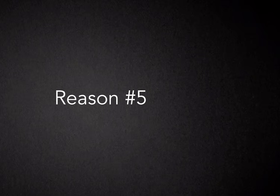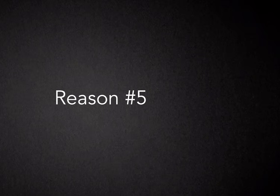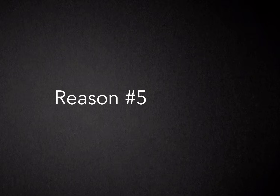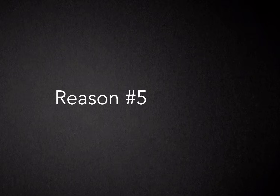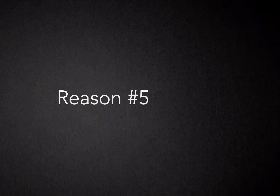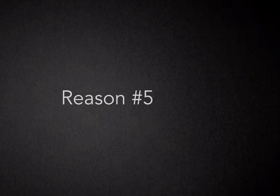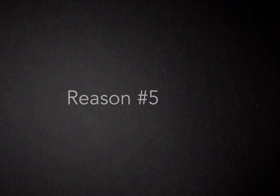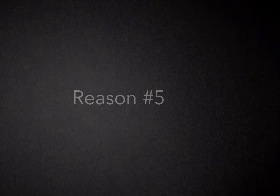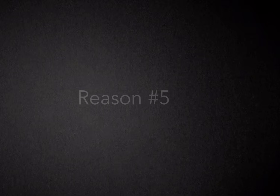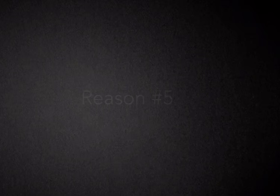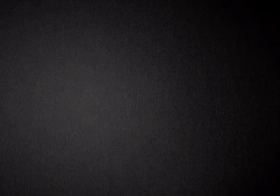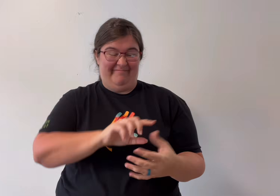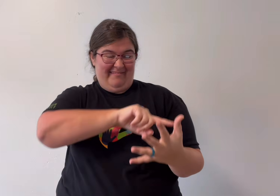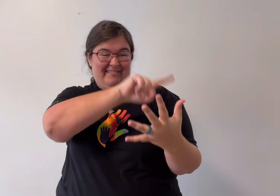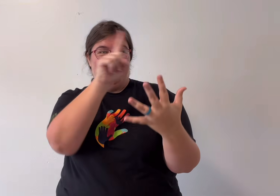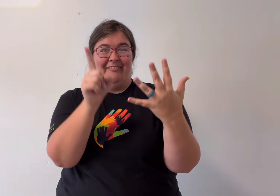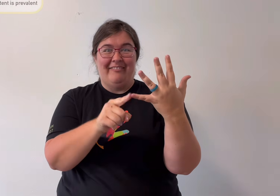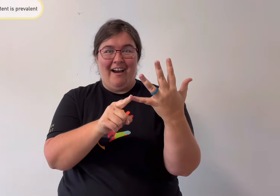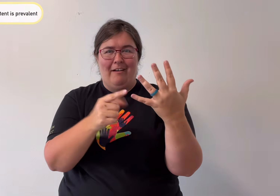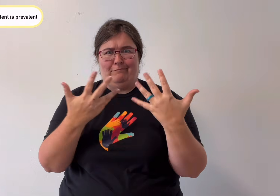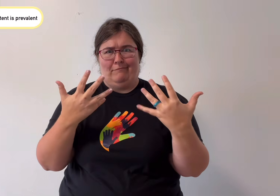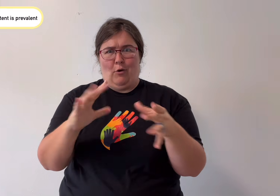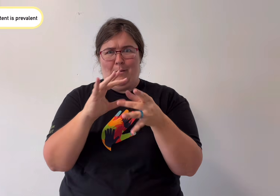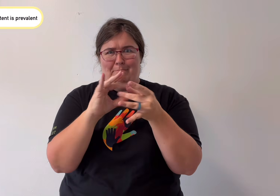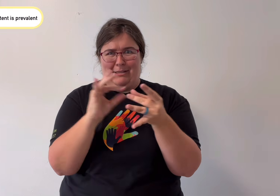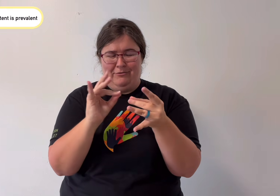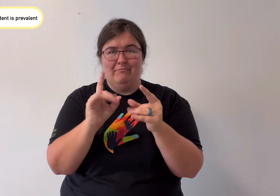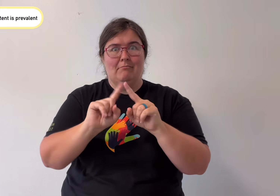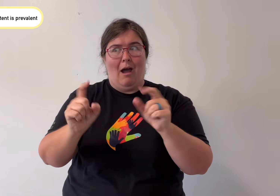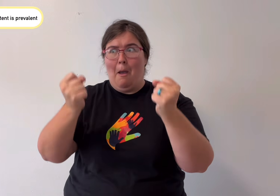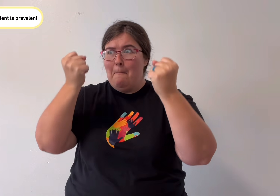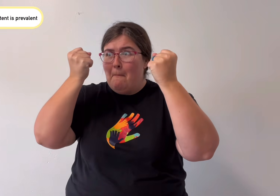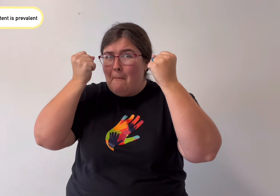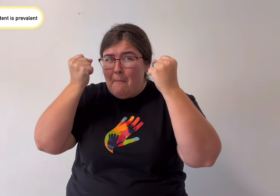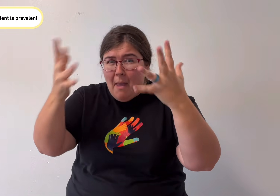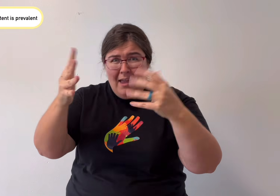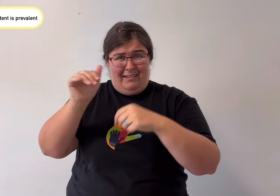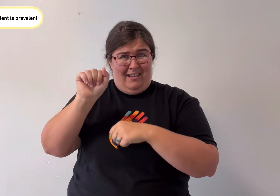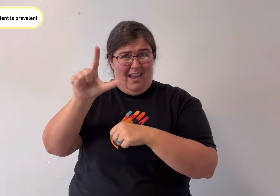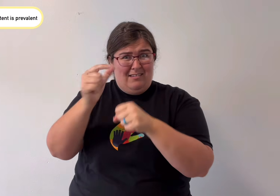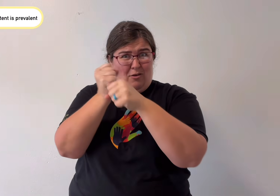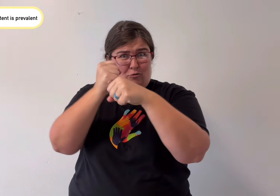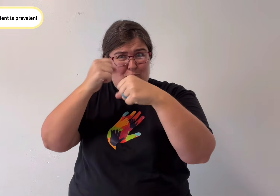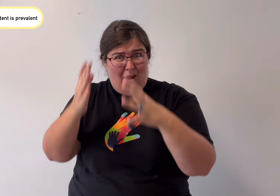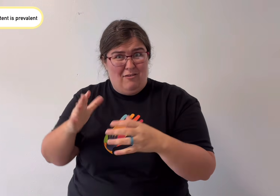Reason number five, I already mentioned this a bit earlier, but there are many ASL